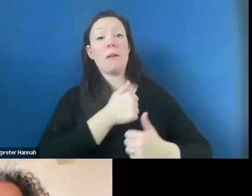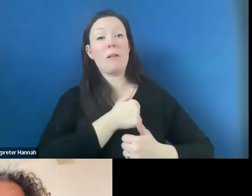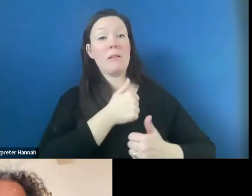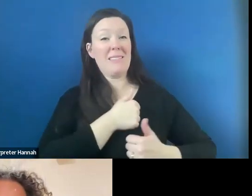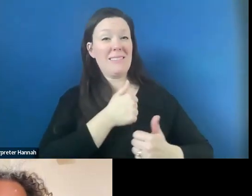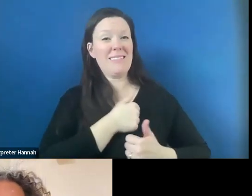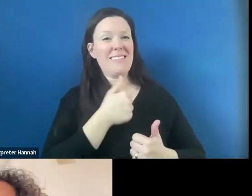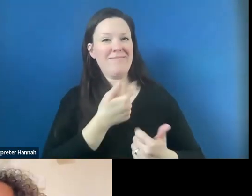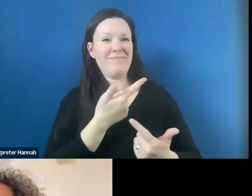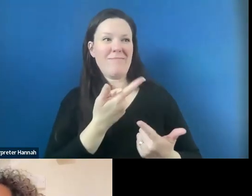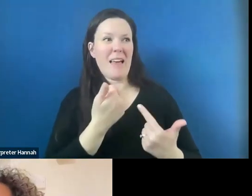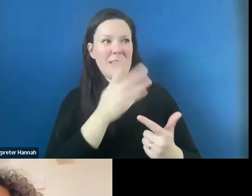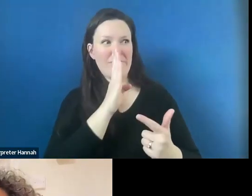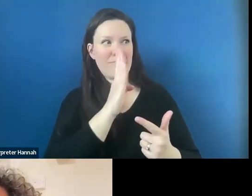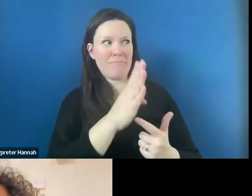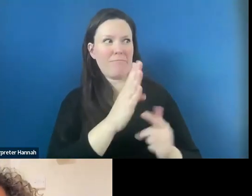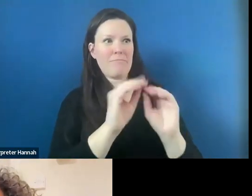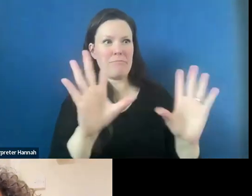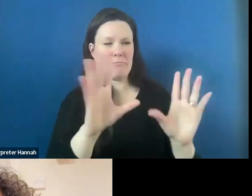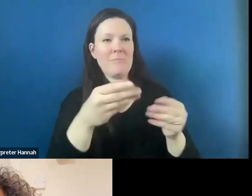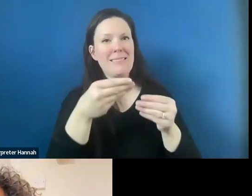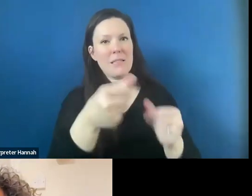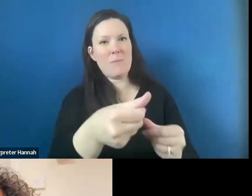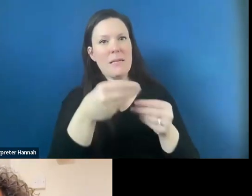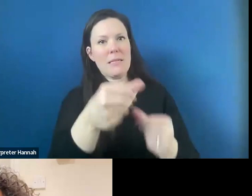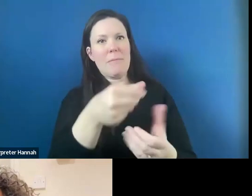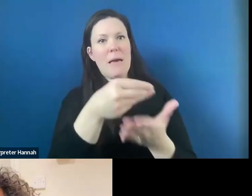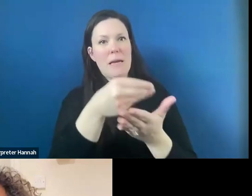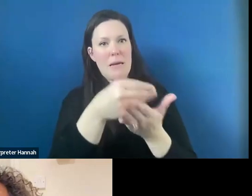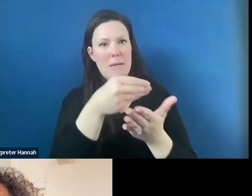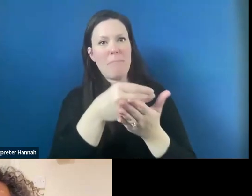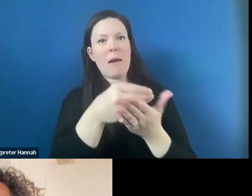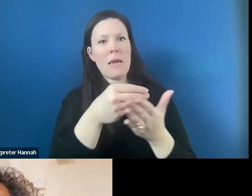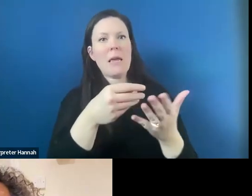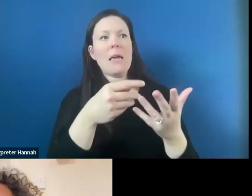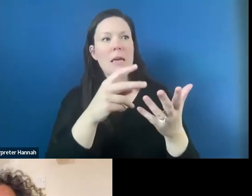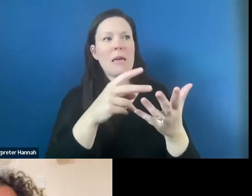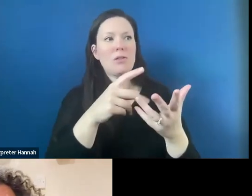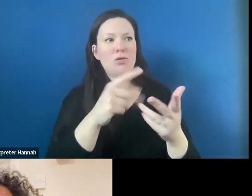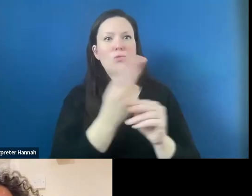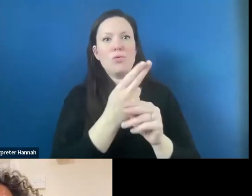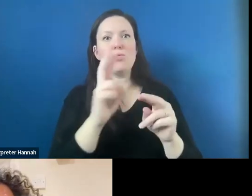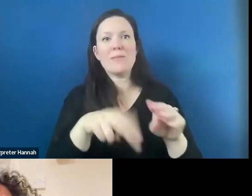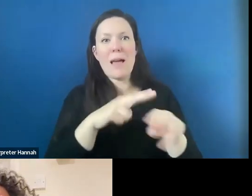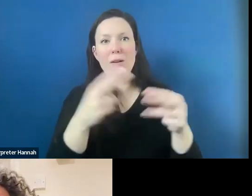And this is because it has effects across the economy leading to more use of